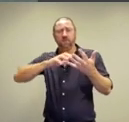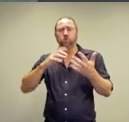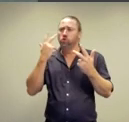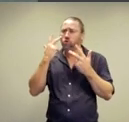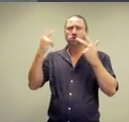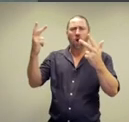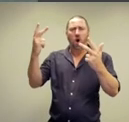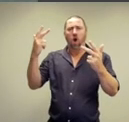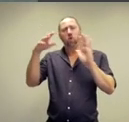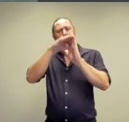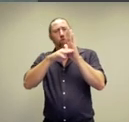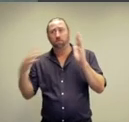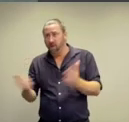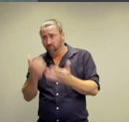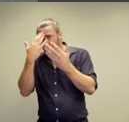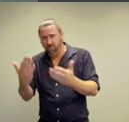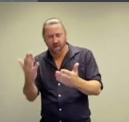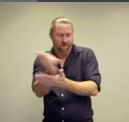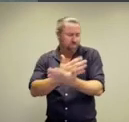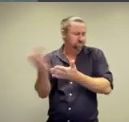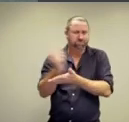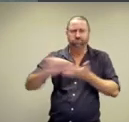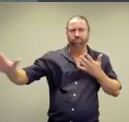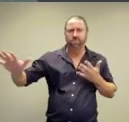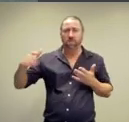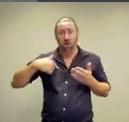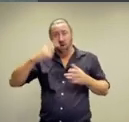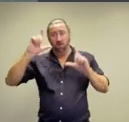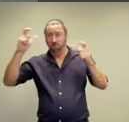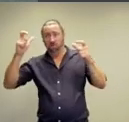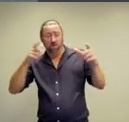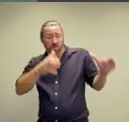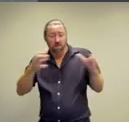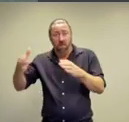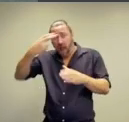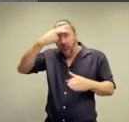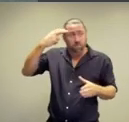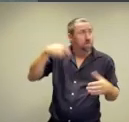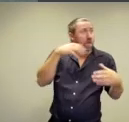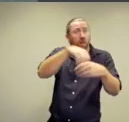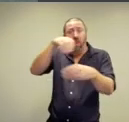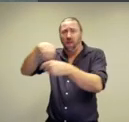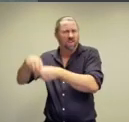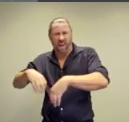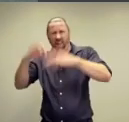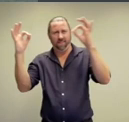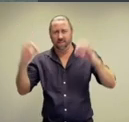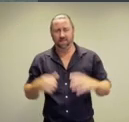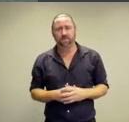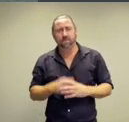protested against the rules of respectability and the codes of societal structures. I want to quickly mention here, apart